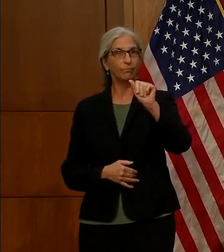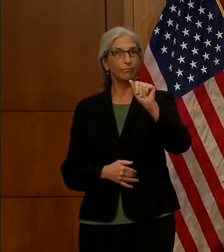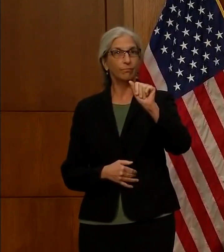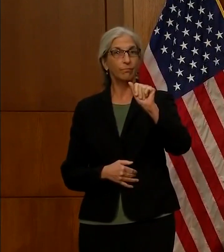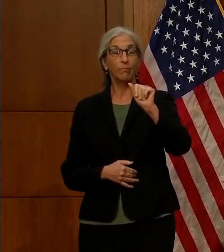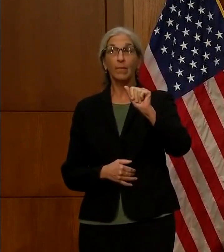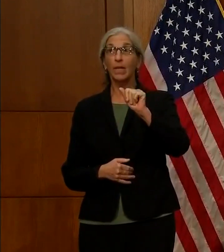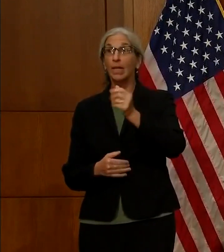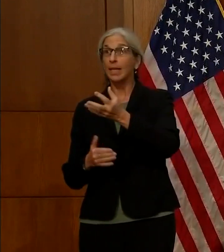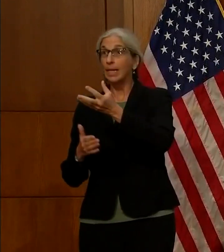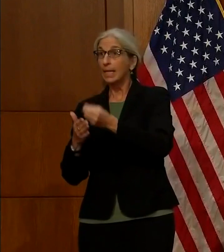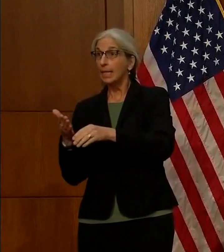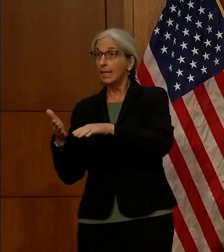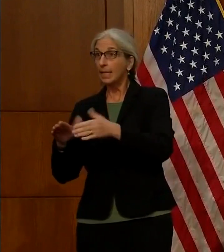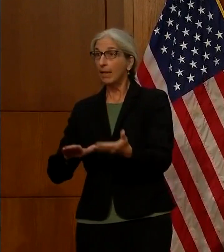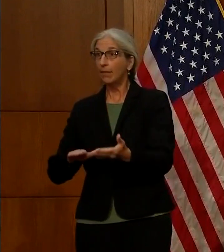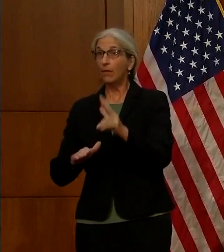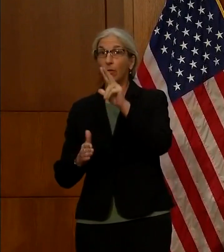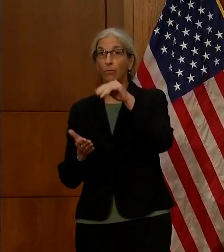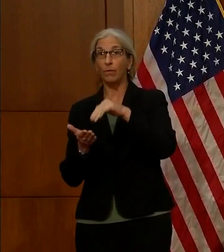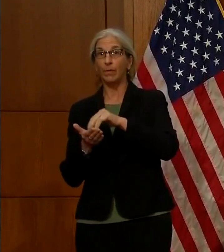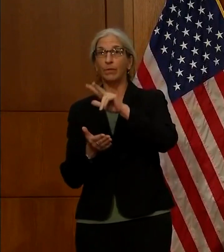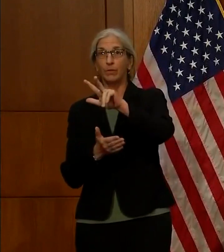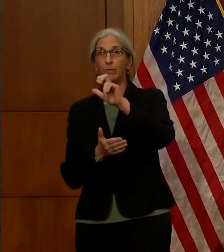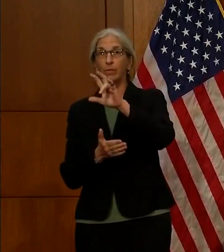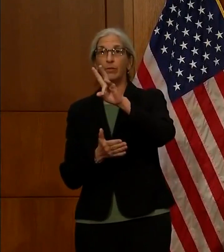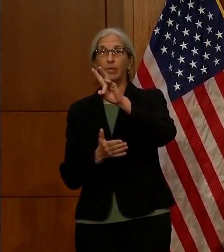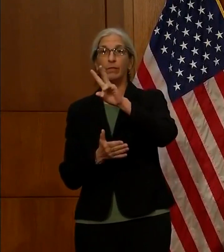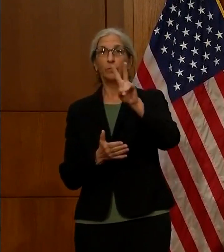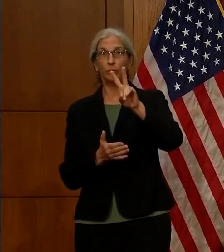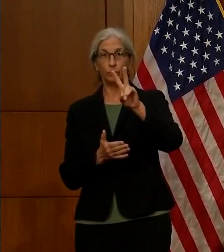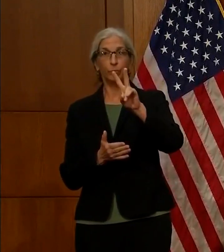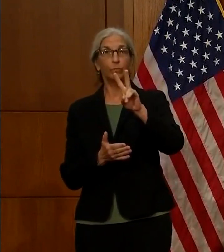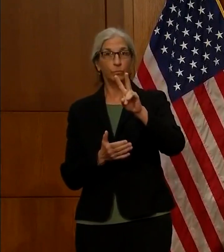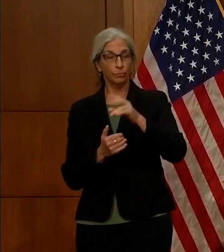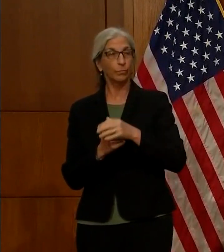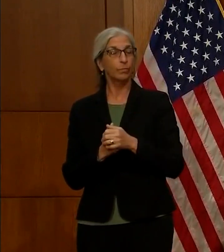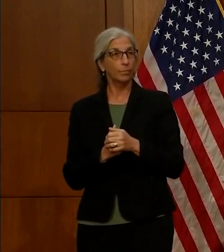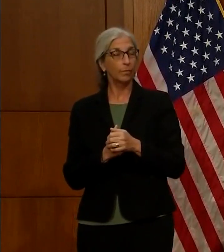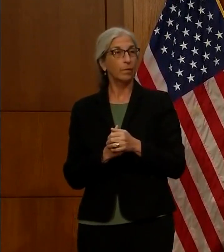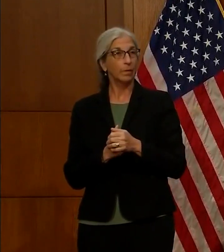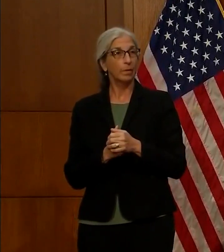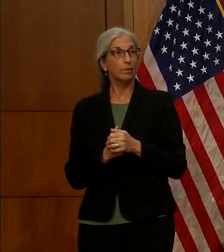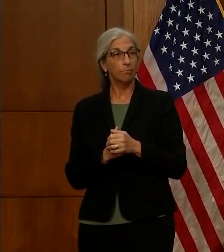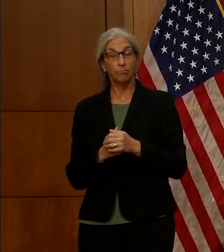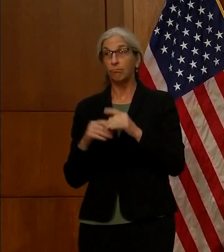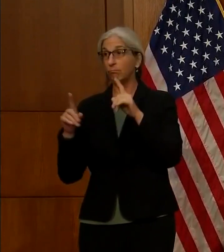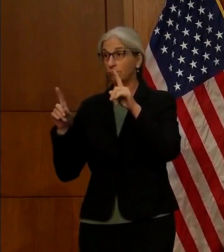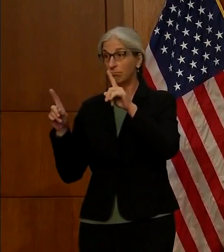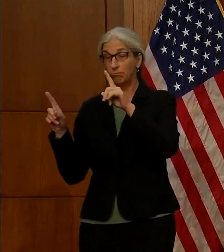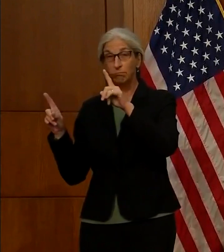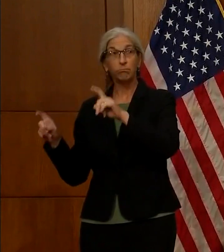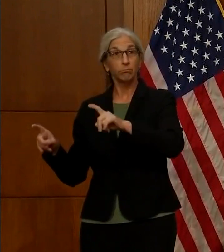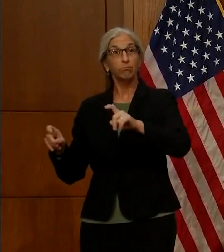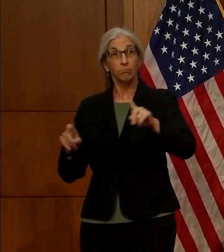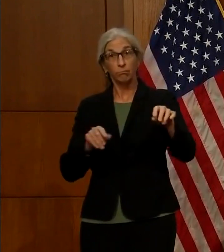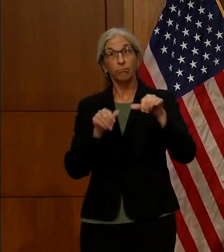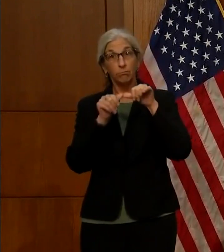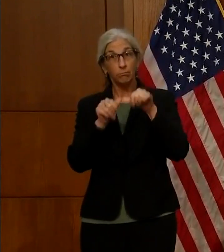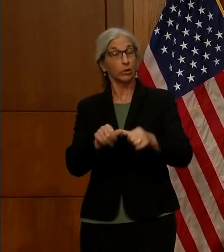FIVE- CASES ACROSS THE COMMONWEALTH AND DEATHS AT THREE THOUSAND THREE HUNDRED